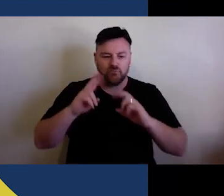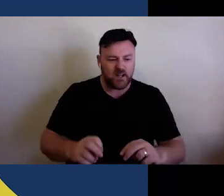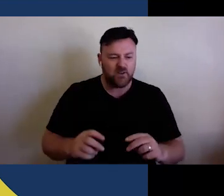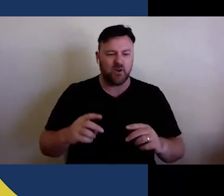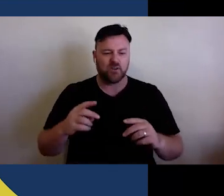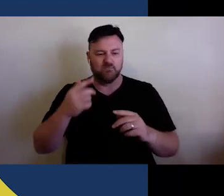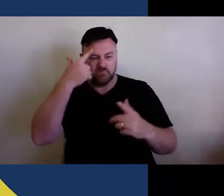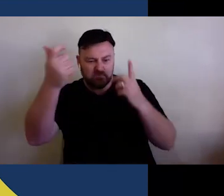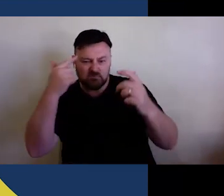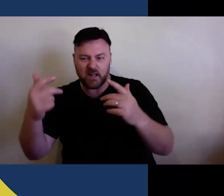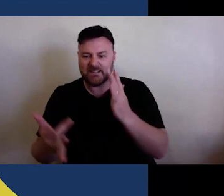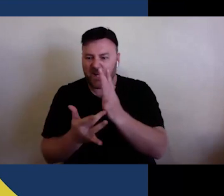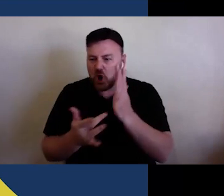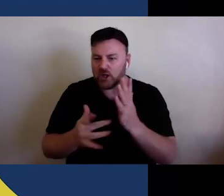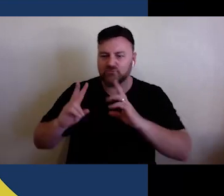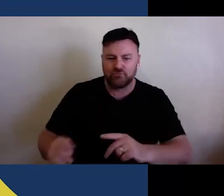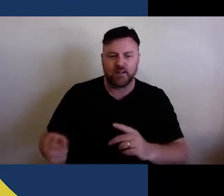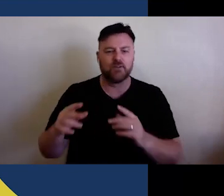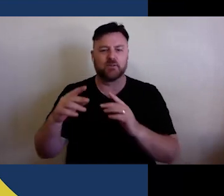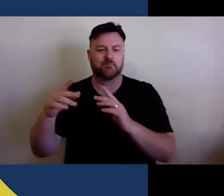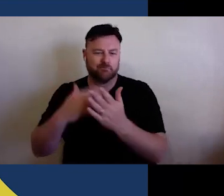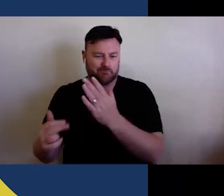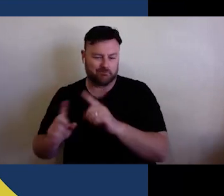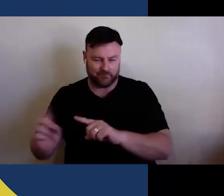audiences want online, particularly in this rapidly growing and